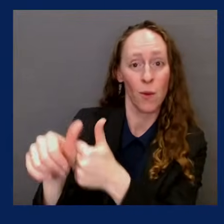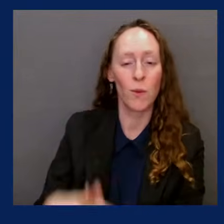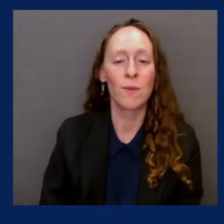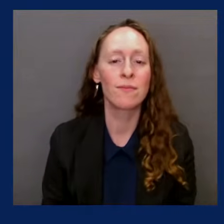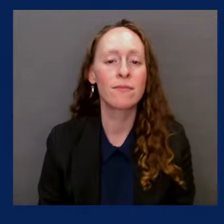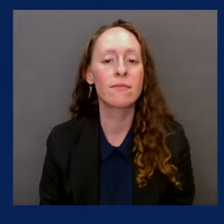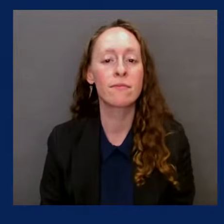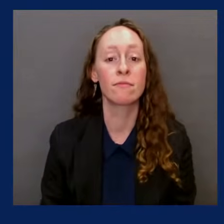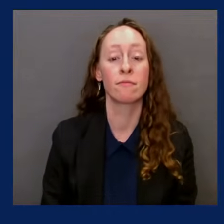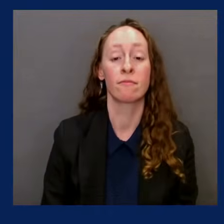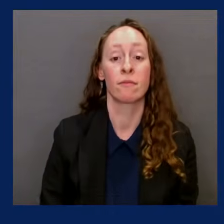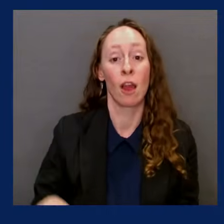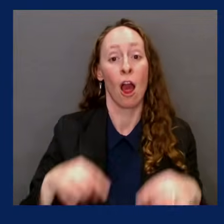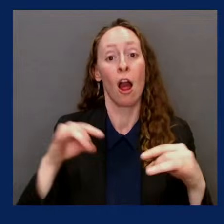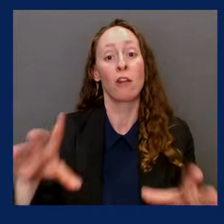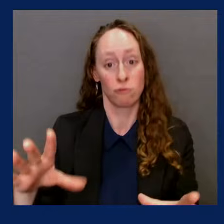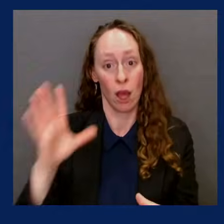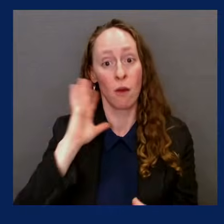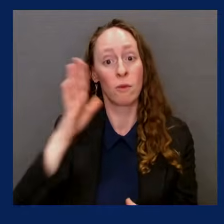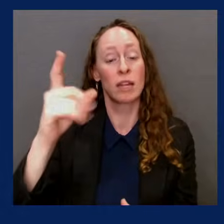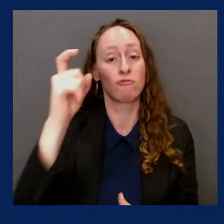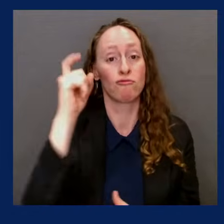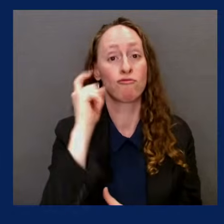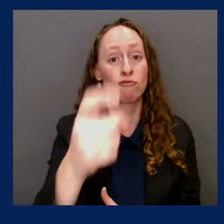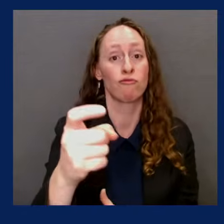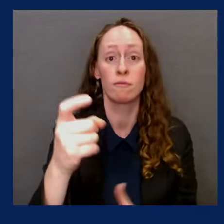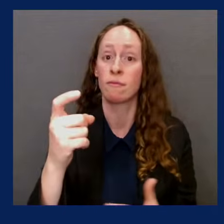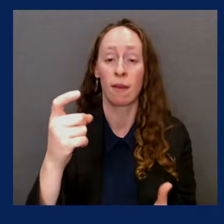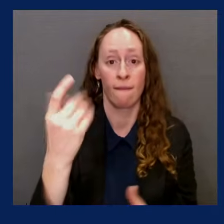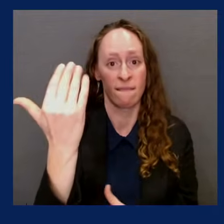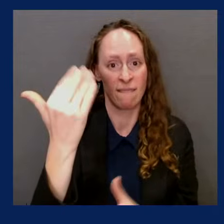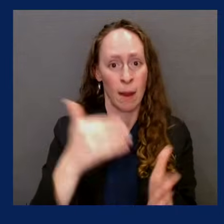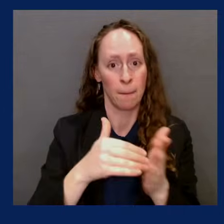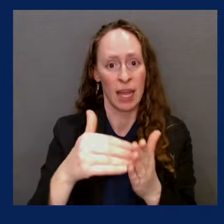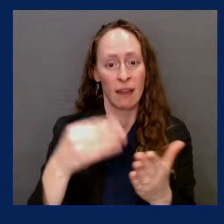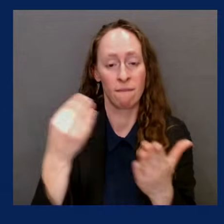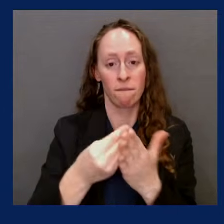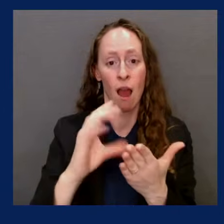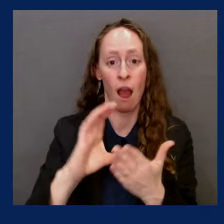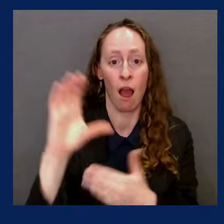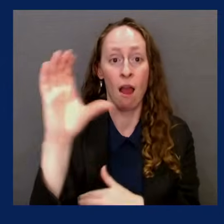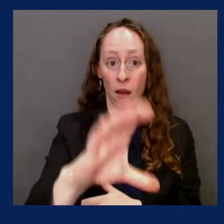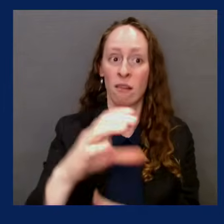for civilians in Gaza -- this adds to the $10 million Australia has already committed --